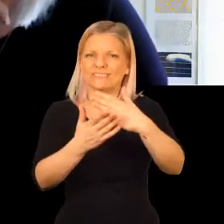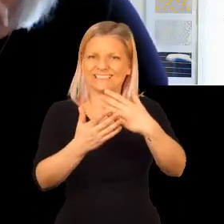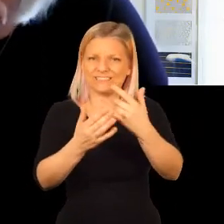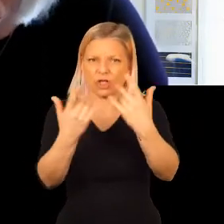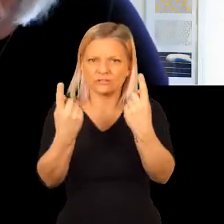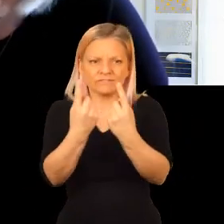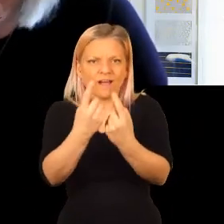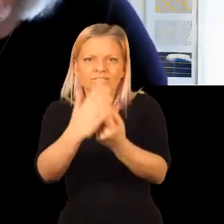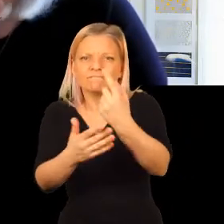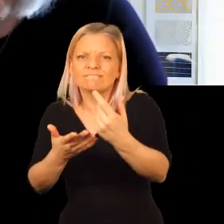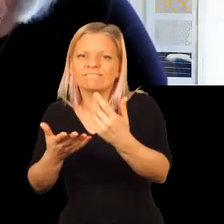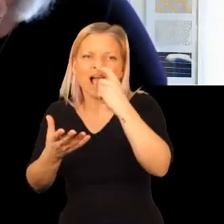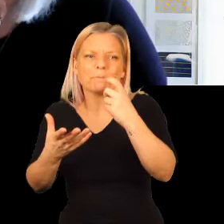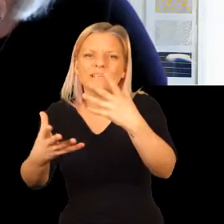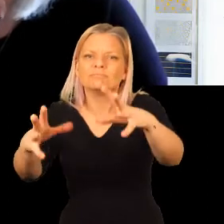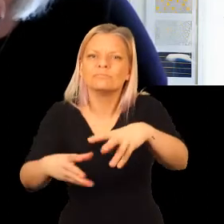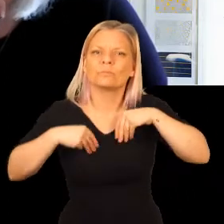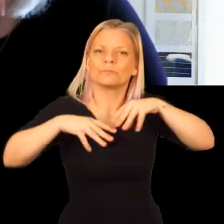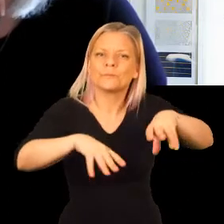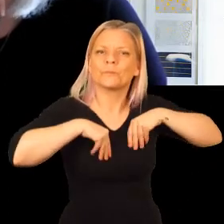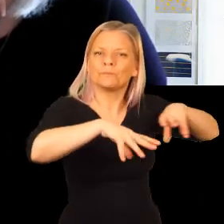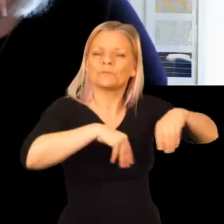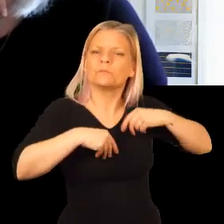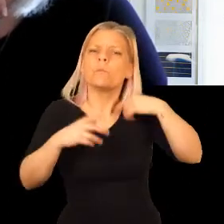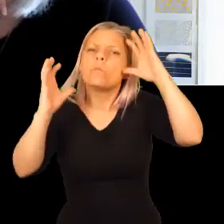between ourselves and we're part of a community it's that kind of collective stuff